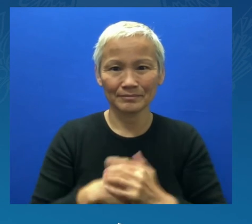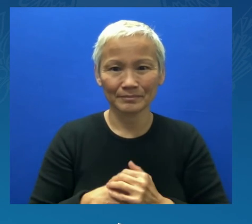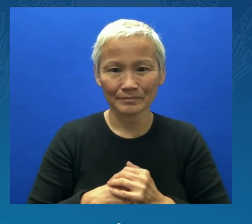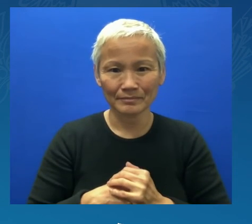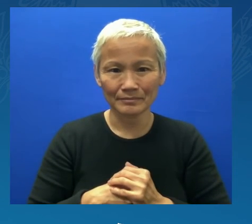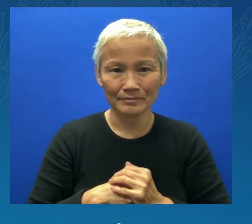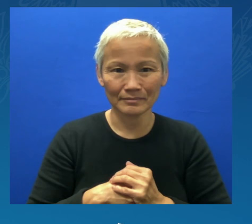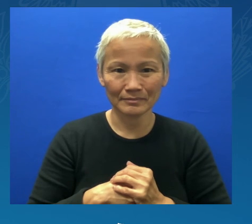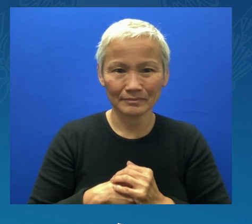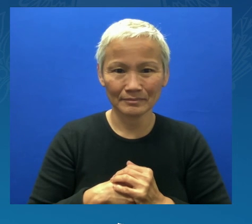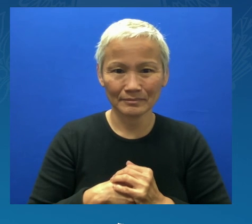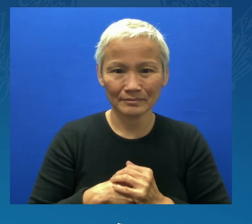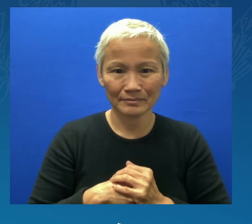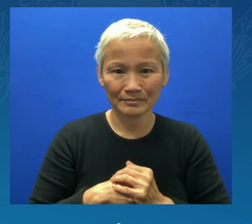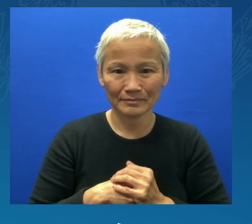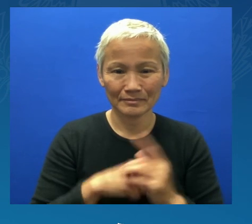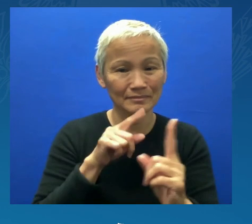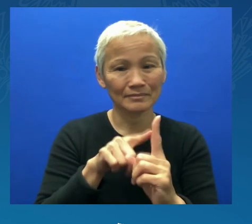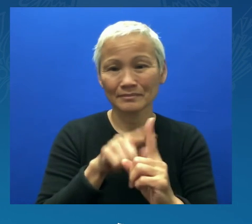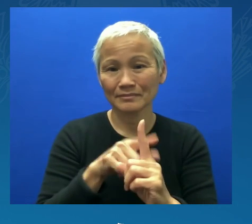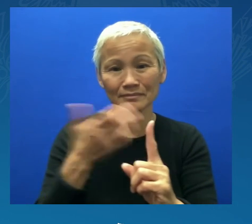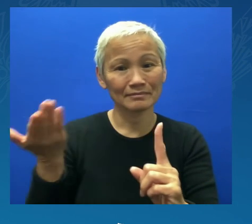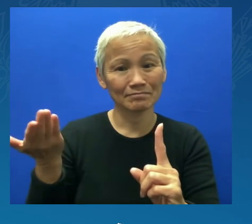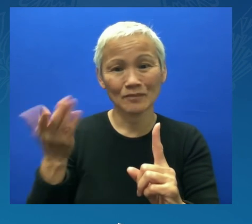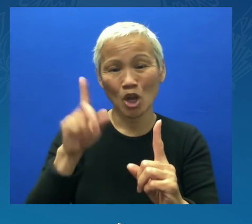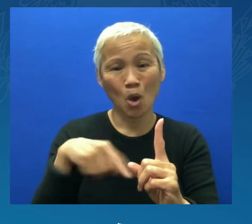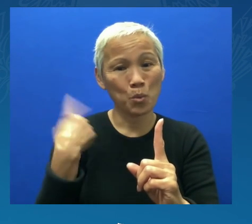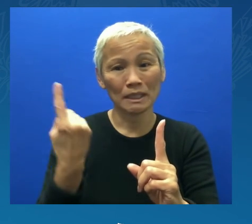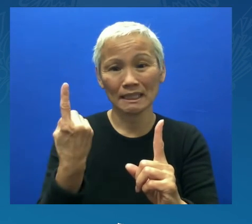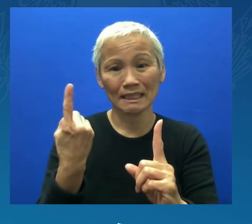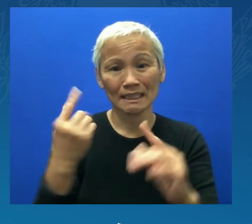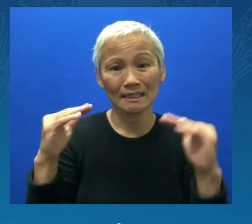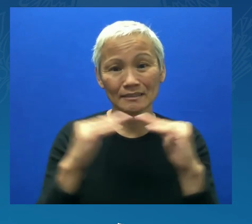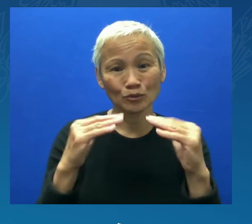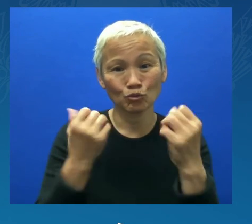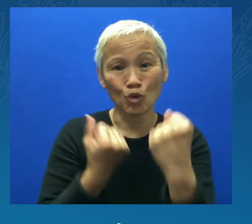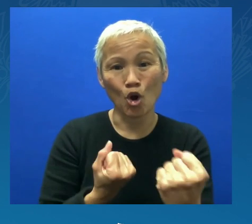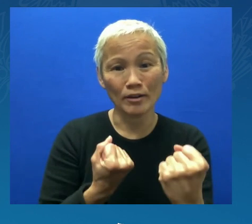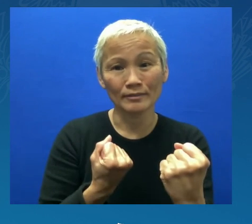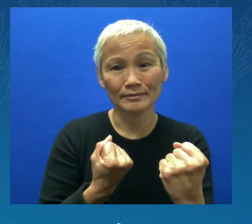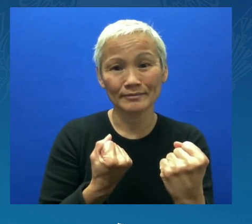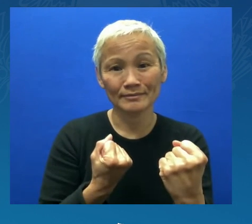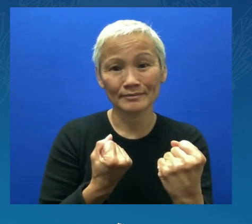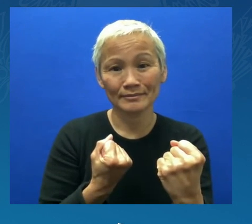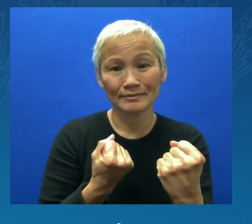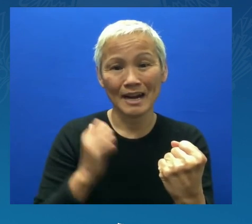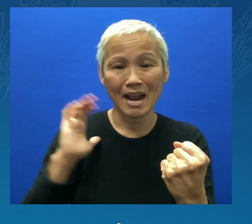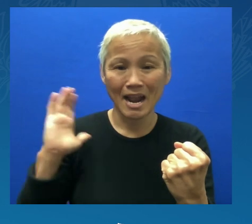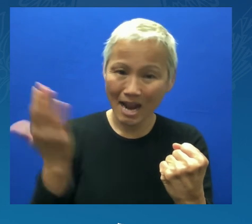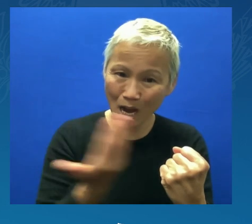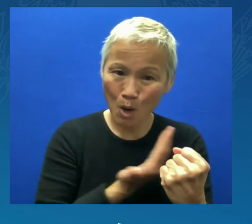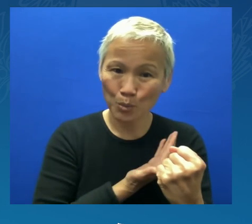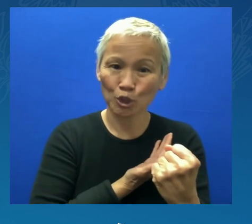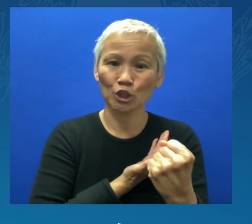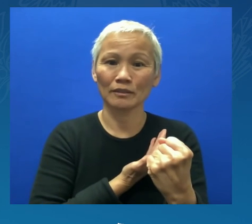It will only be as strong as our willingness to fight for it.